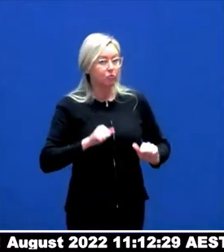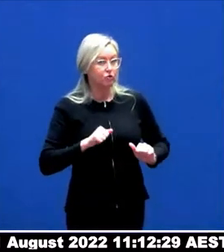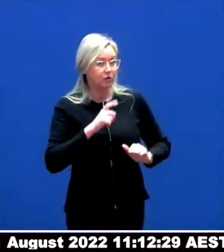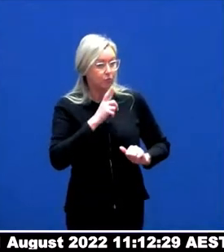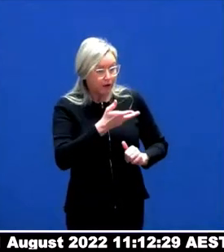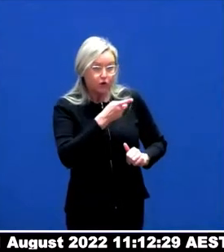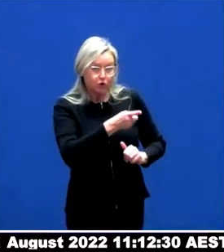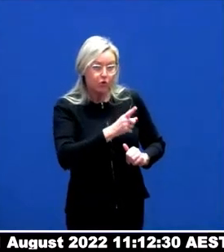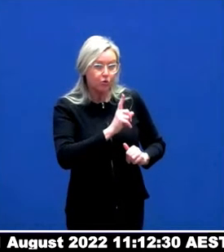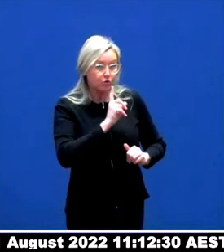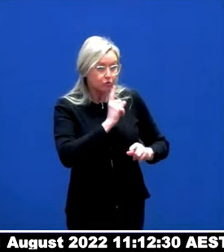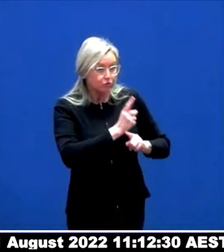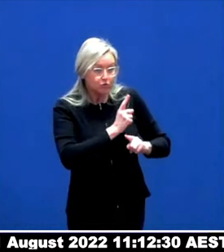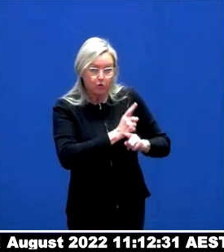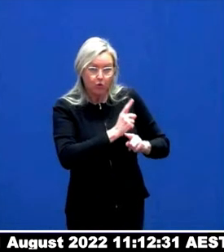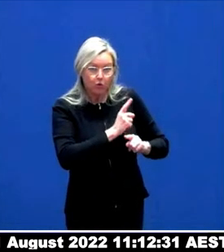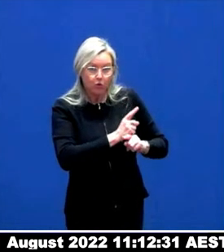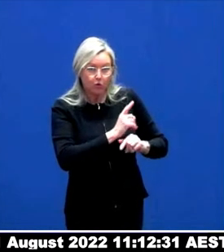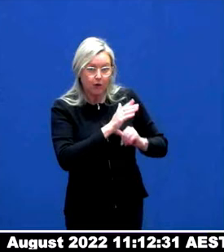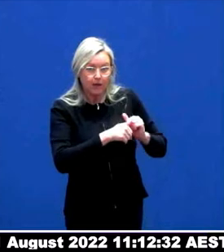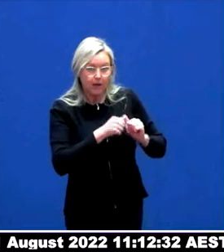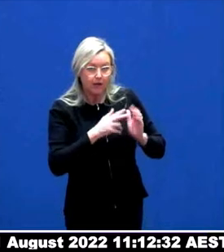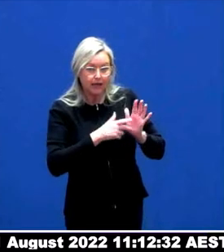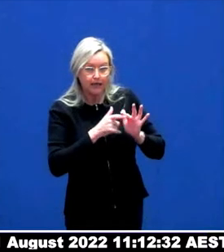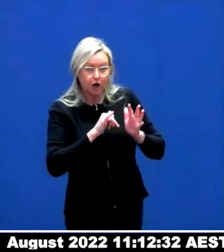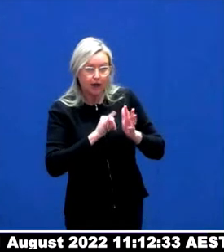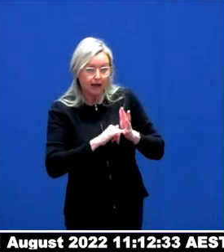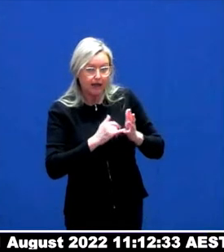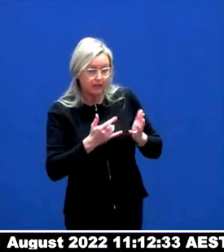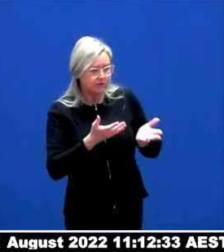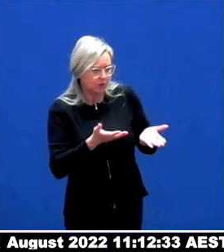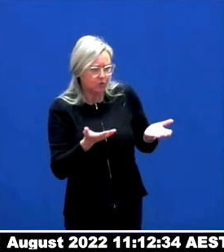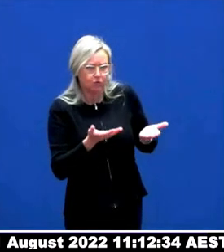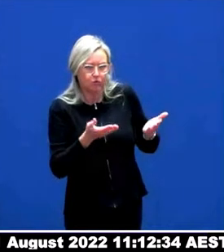And I just want to know what follows in terms of policies that might apply?